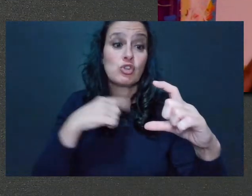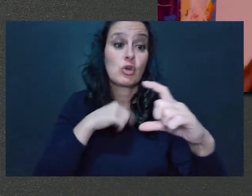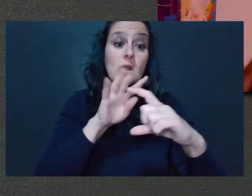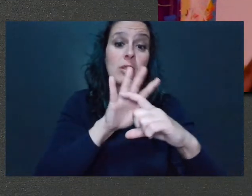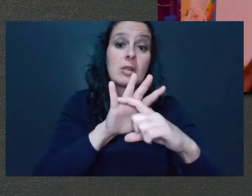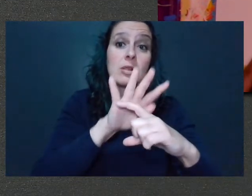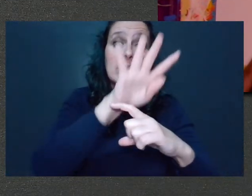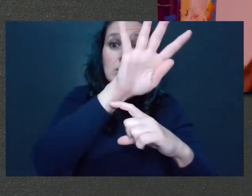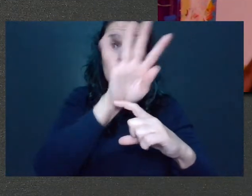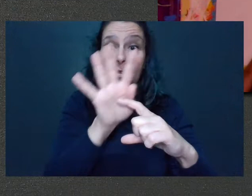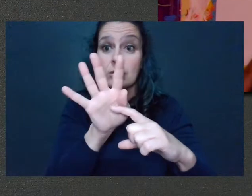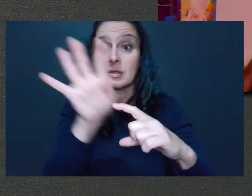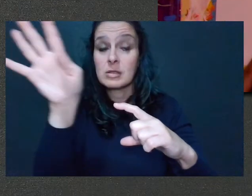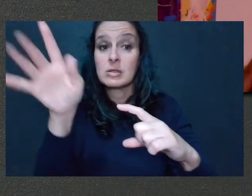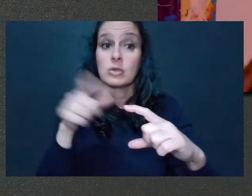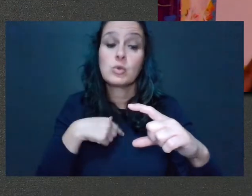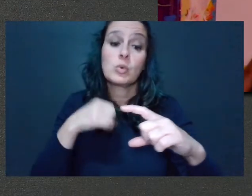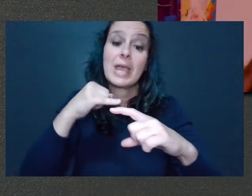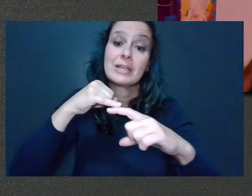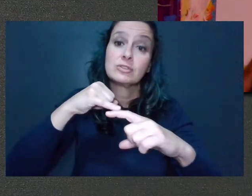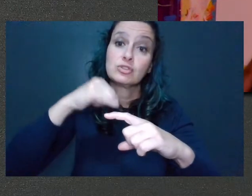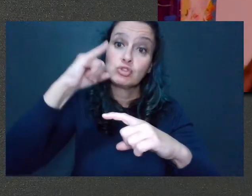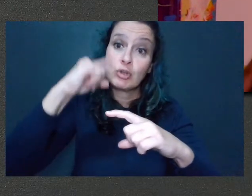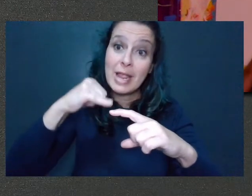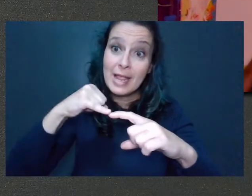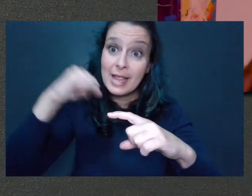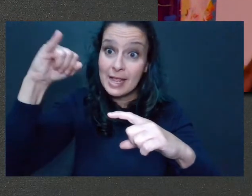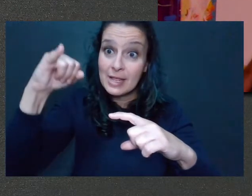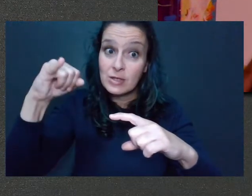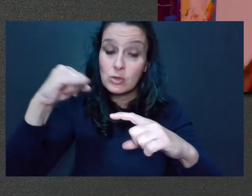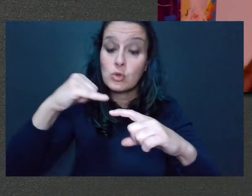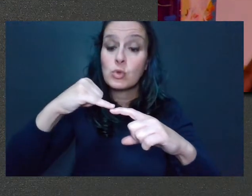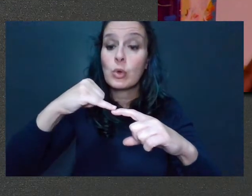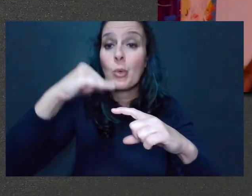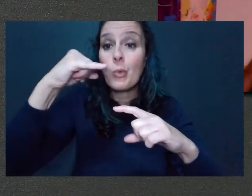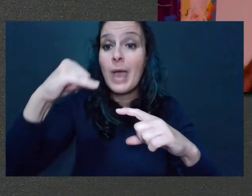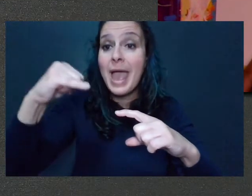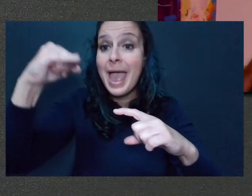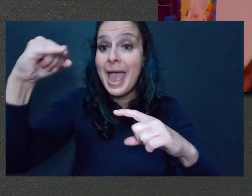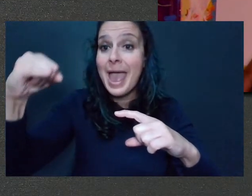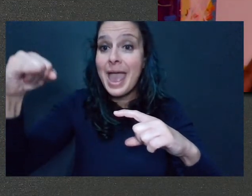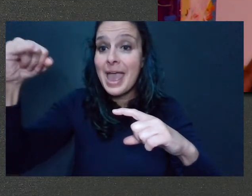You can do straight lines. You could do wavy lines.